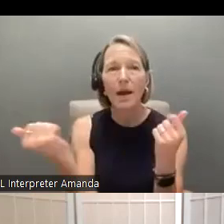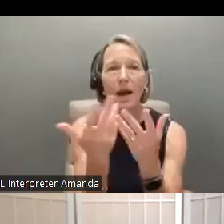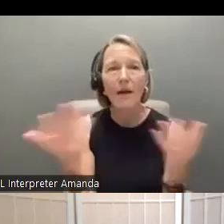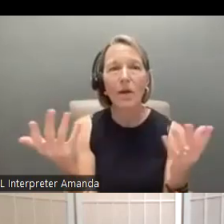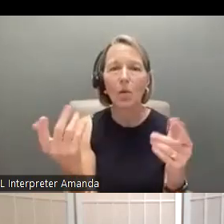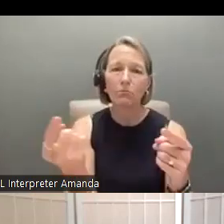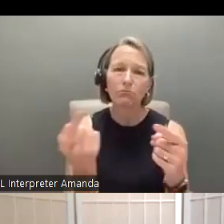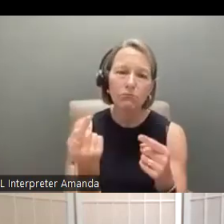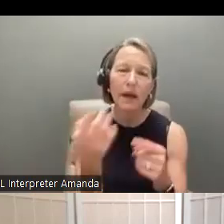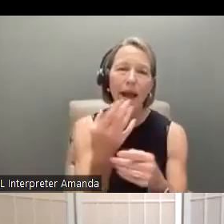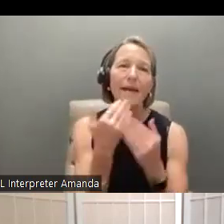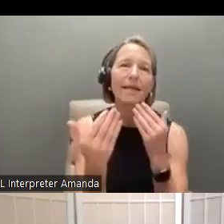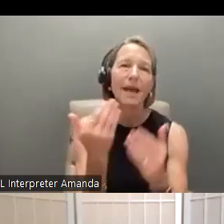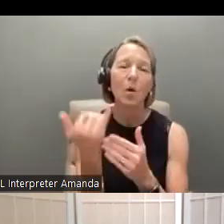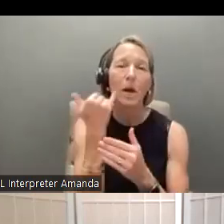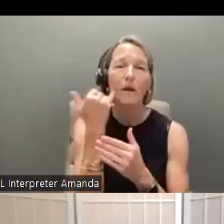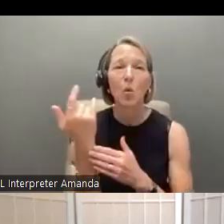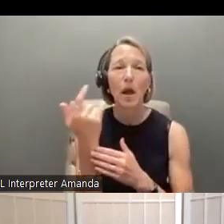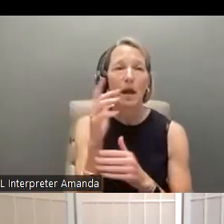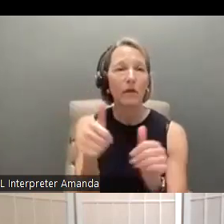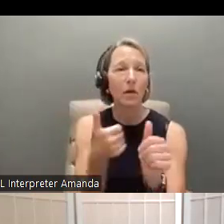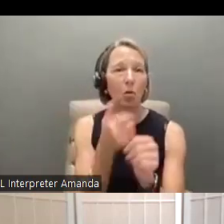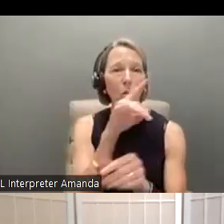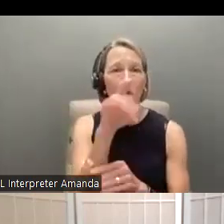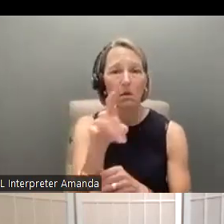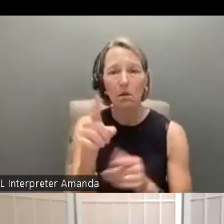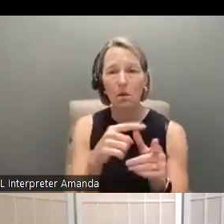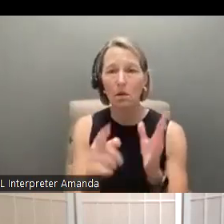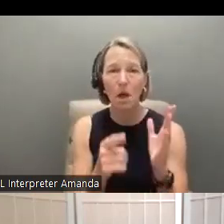and thank you and if you have any follow-up questions feel free to email us or call us